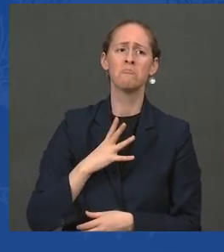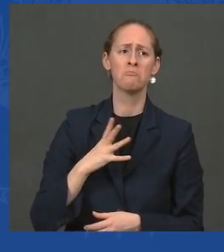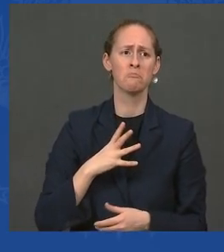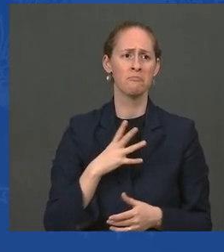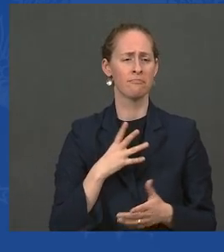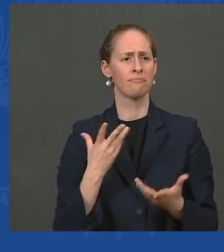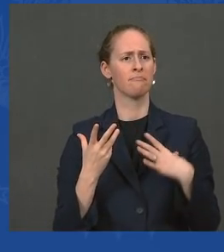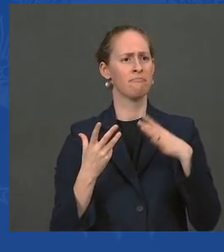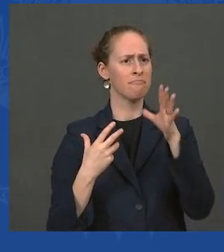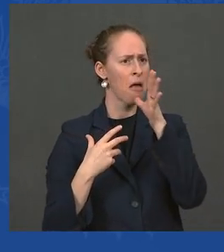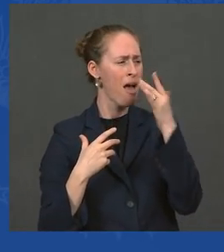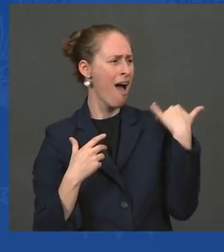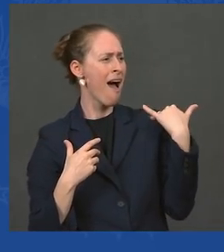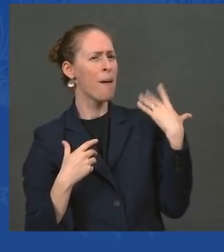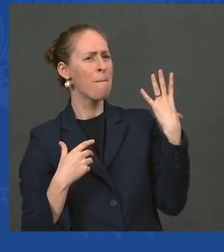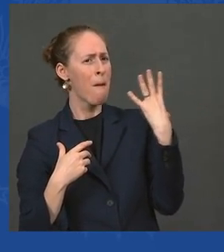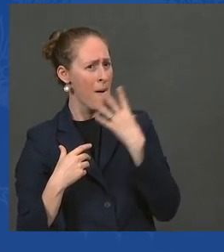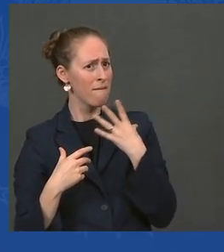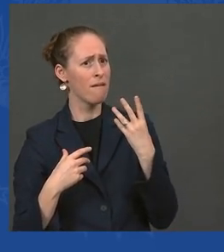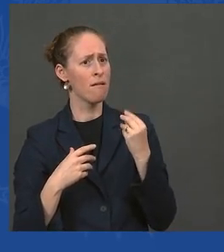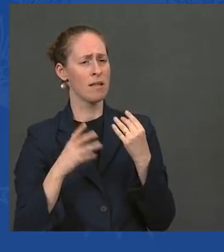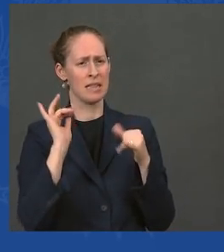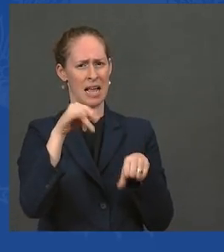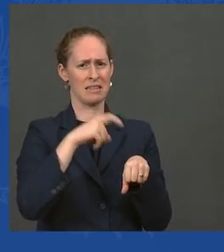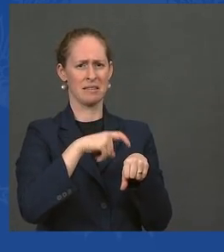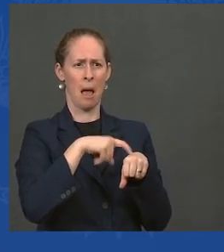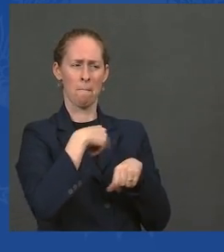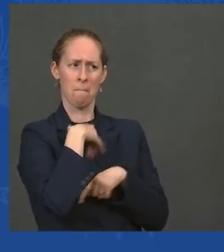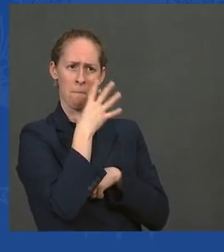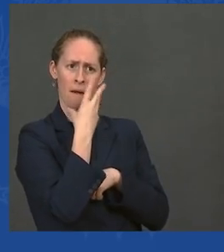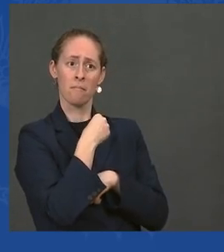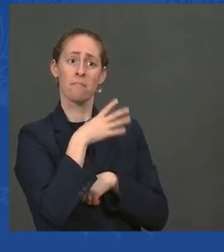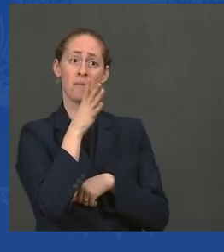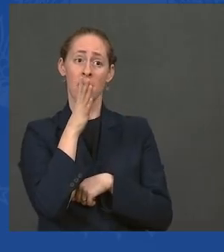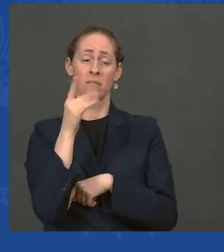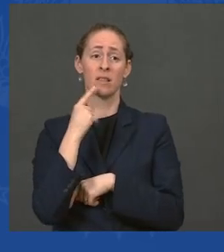She looked at me and said -- and she was then 76 years old -- she said, "This is for old people, Joey.